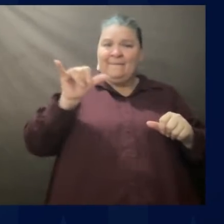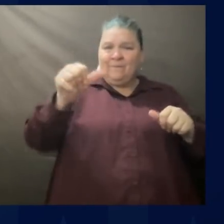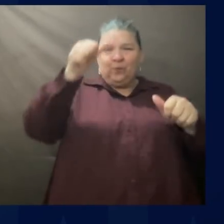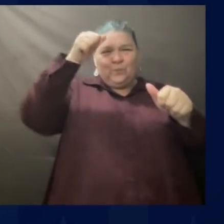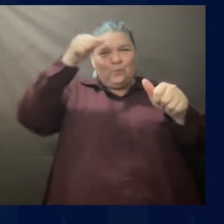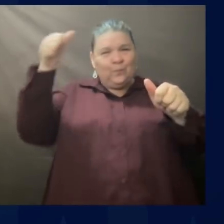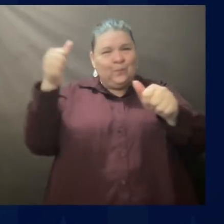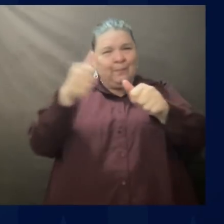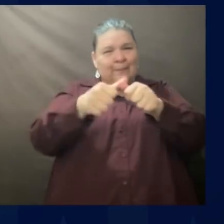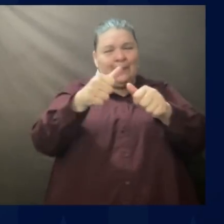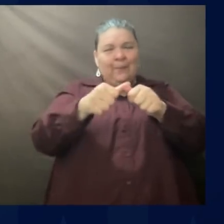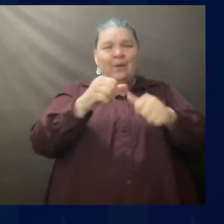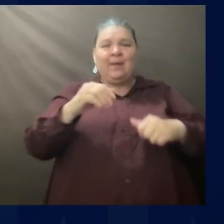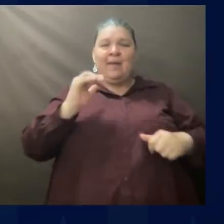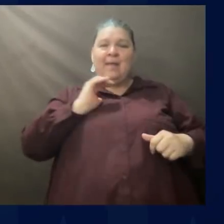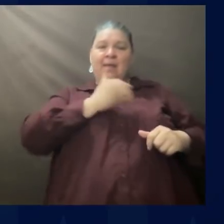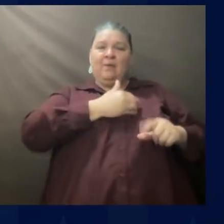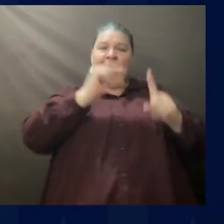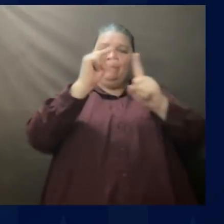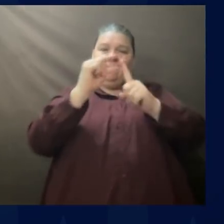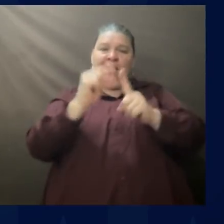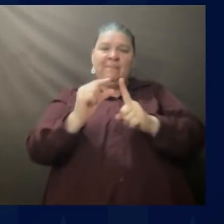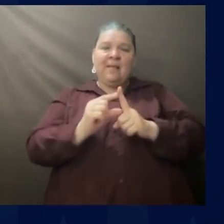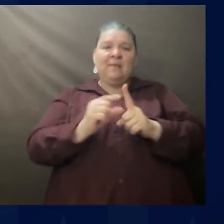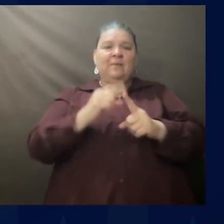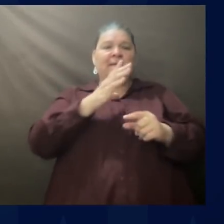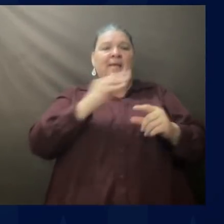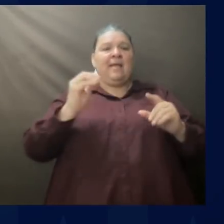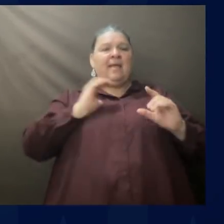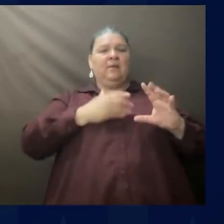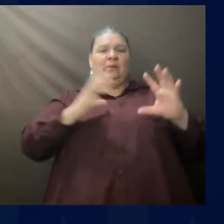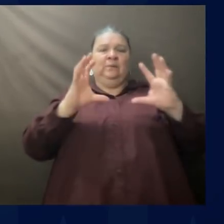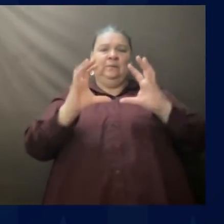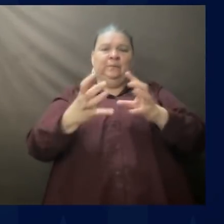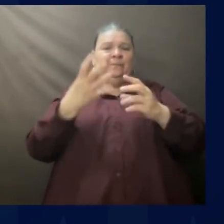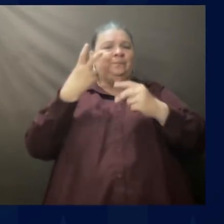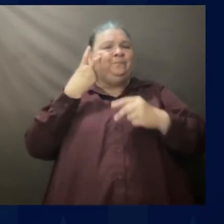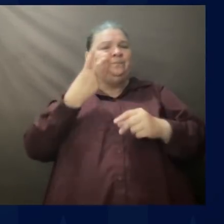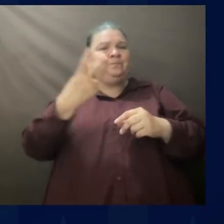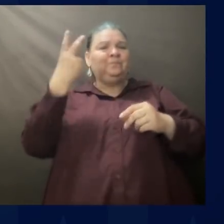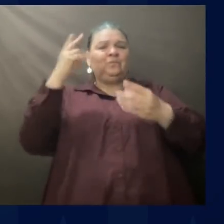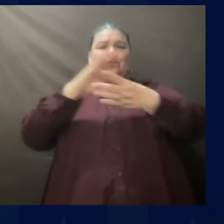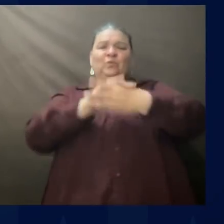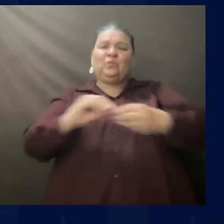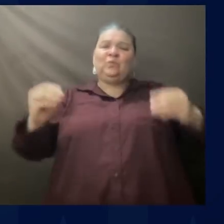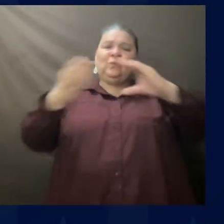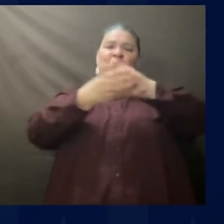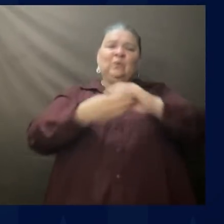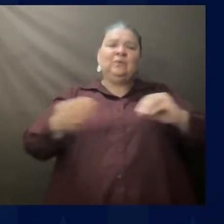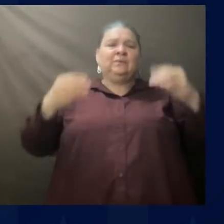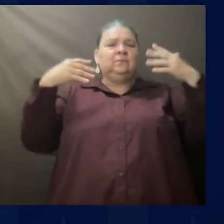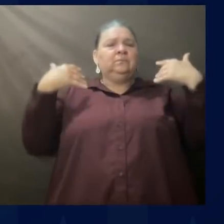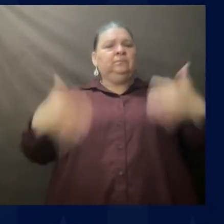The story of the sacrifices made is the story of our nation. It's the story of our values.